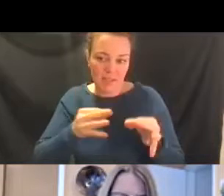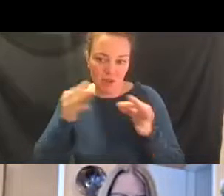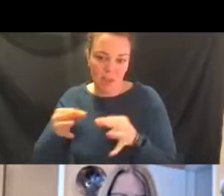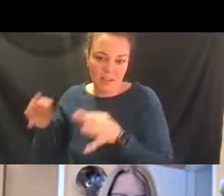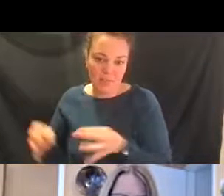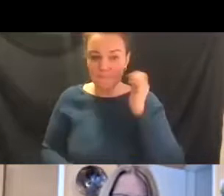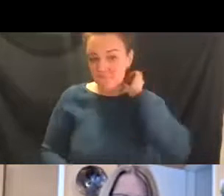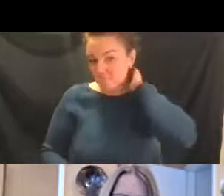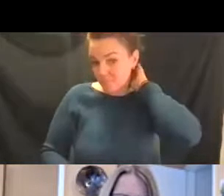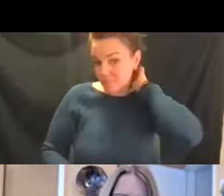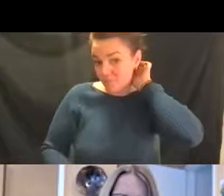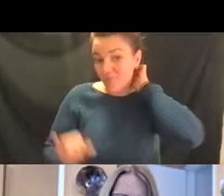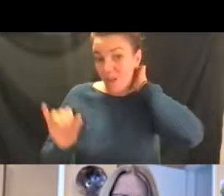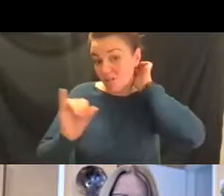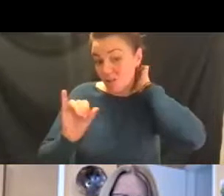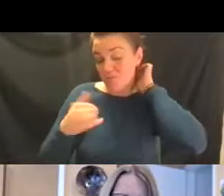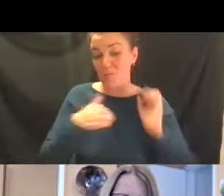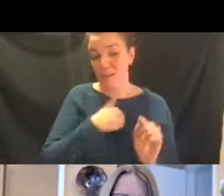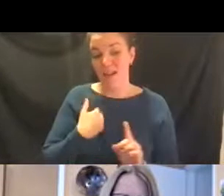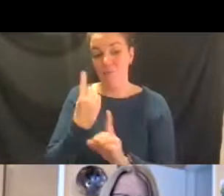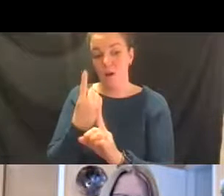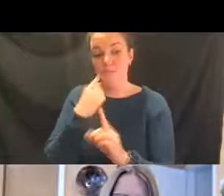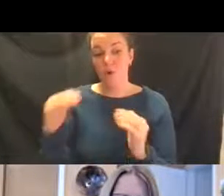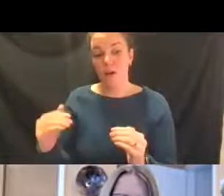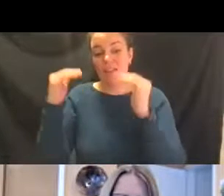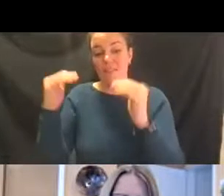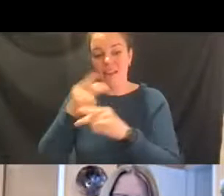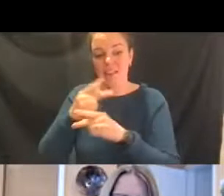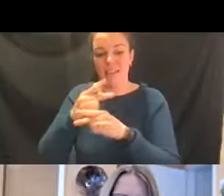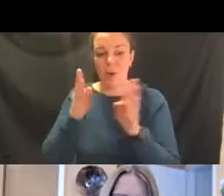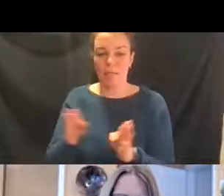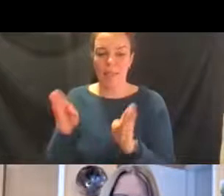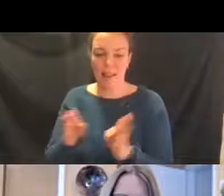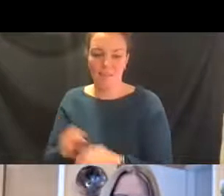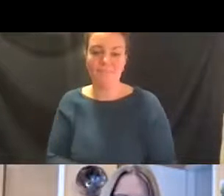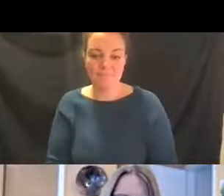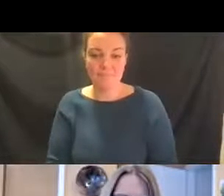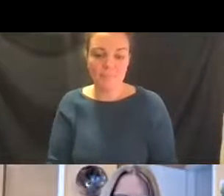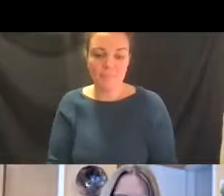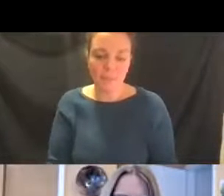also have one for advanced care planning as well. Next slide.